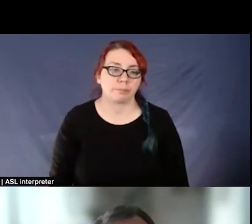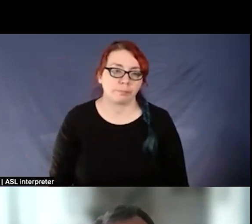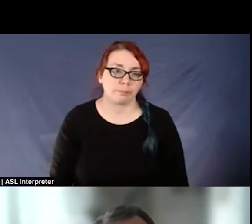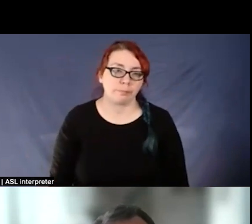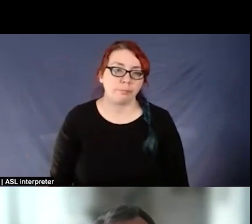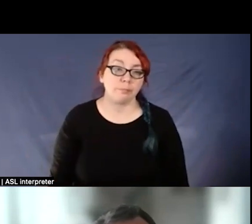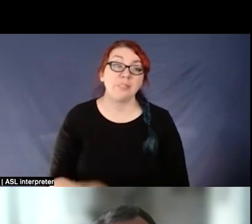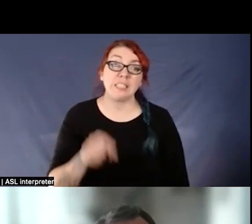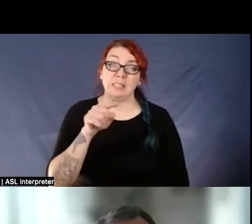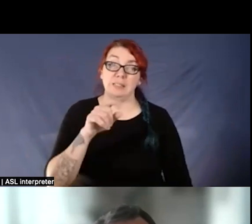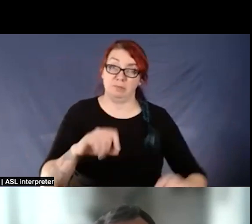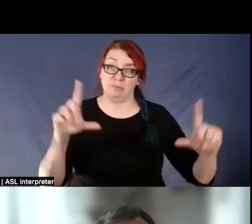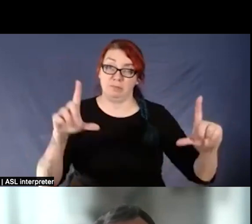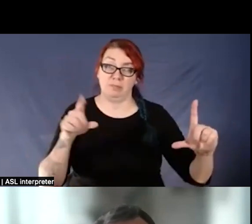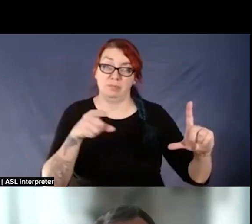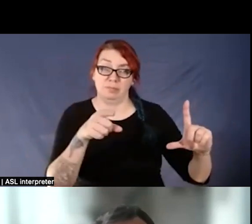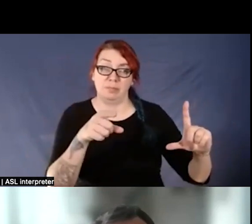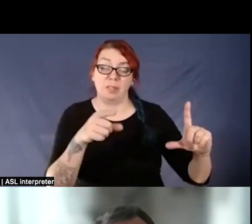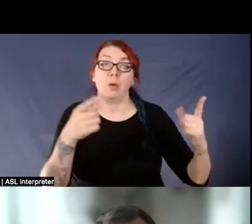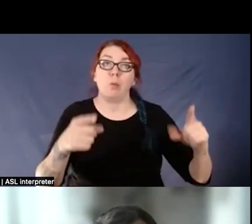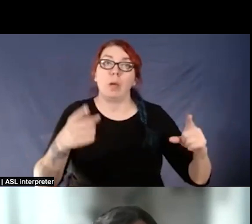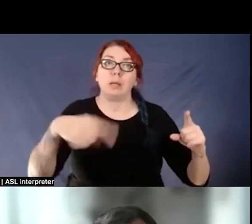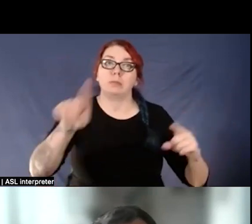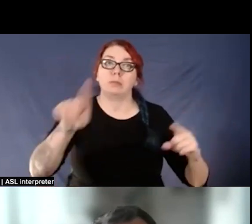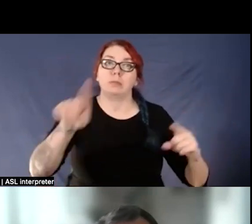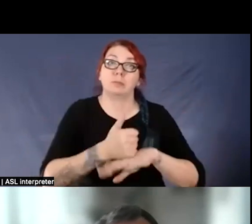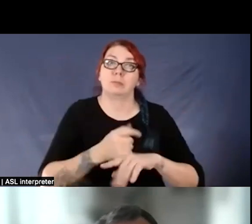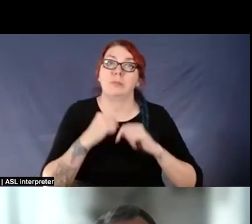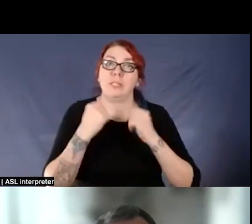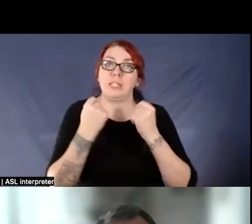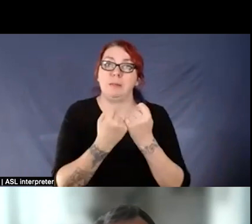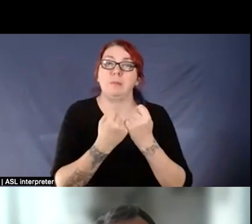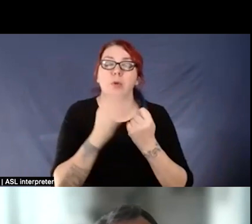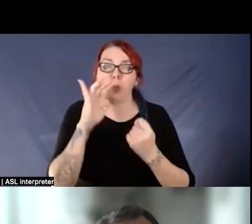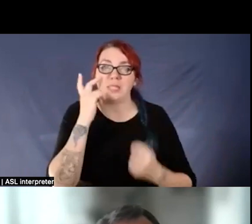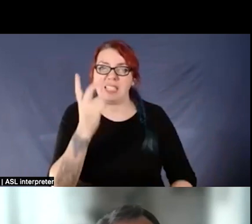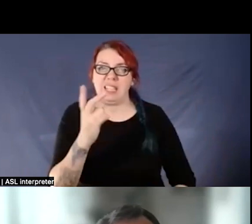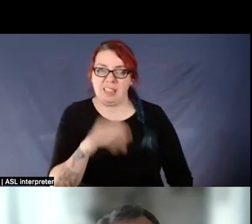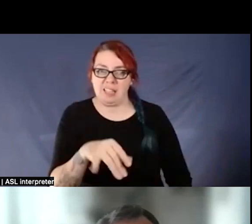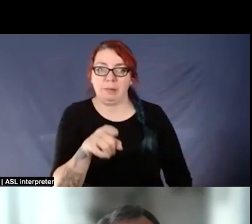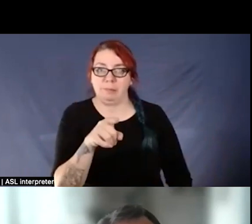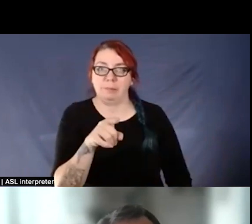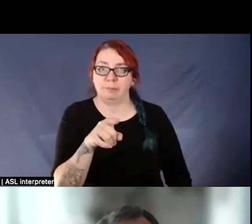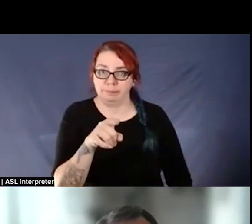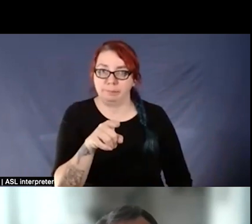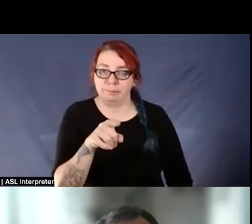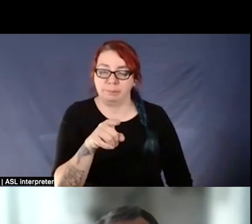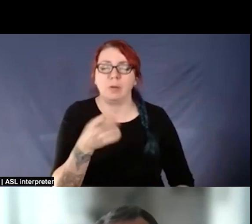create a team, this is the main view of what you will see when you sign in. There will be the post